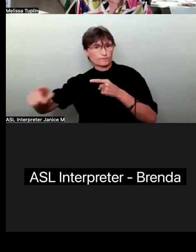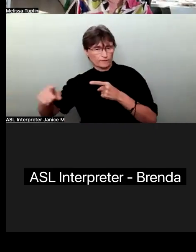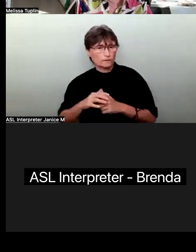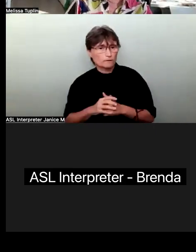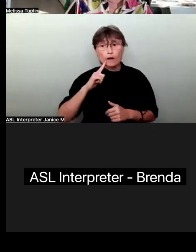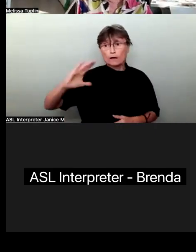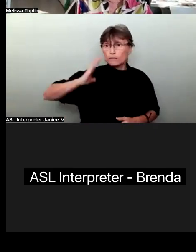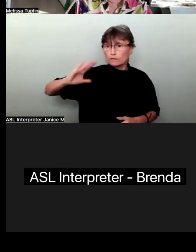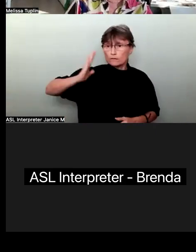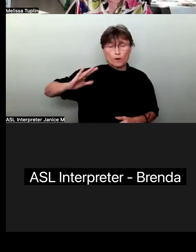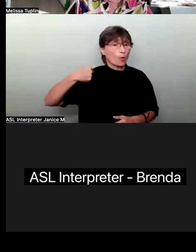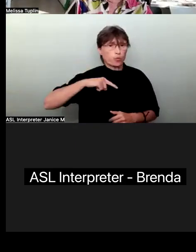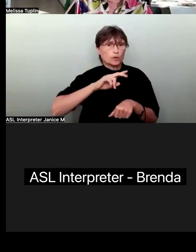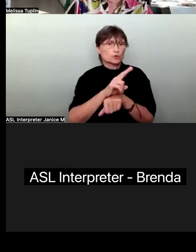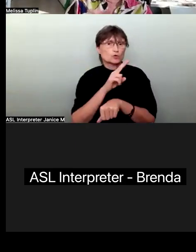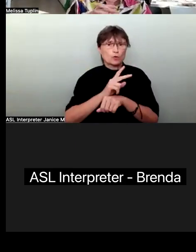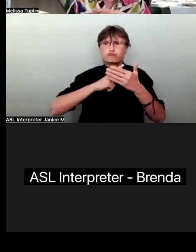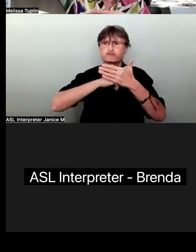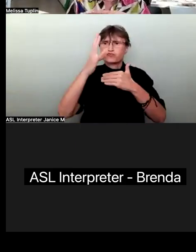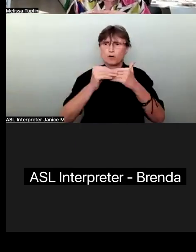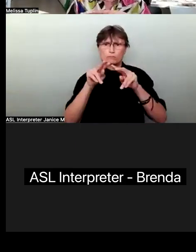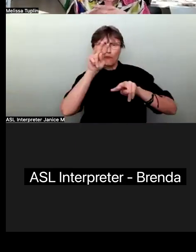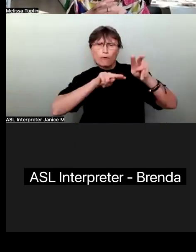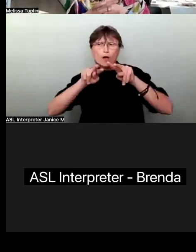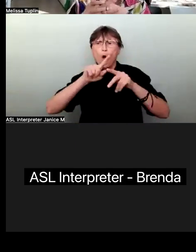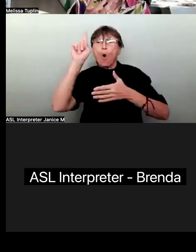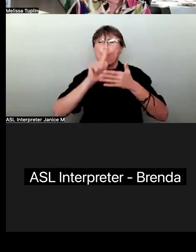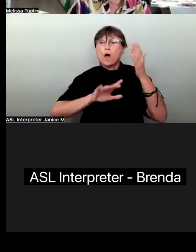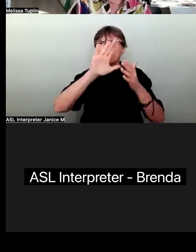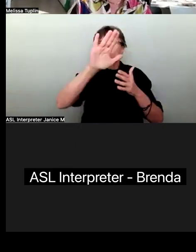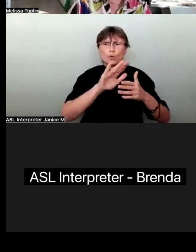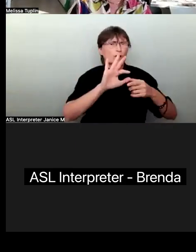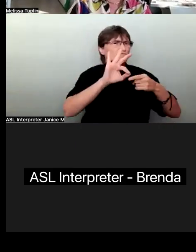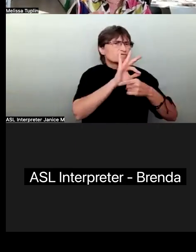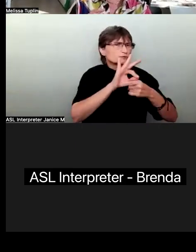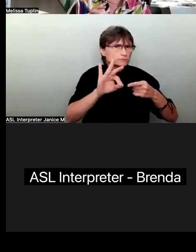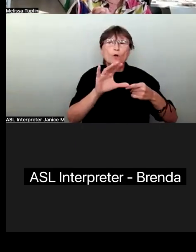assessed through program streams of similar disciplines and then similar budget sizes,